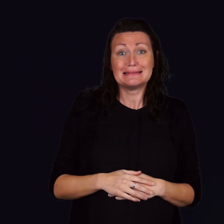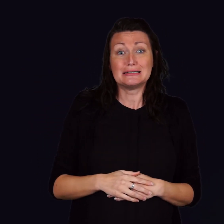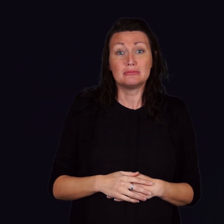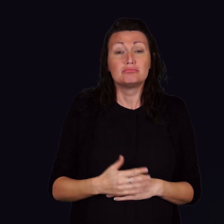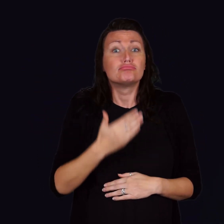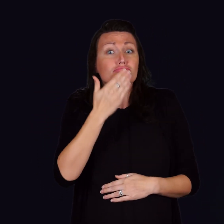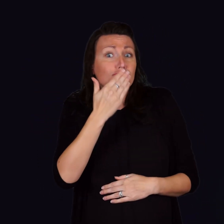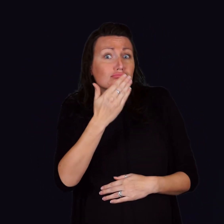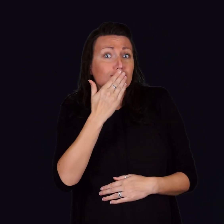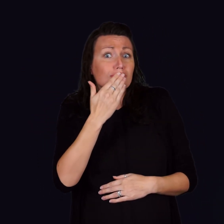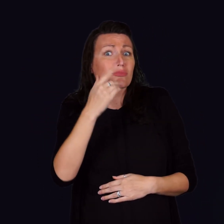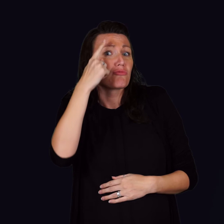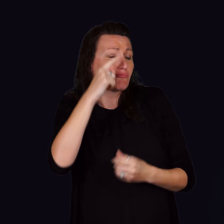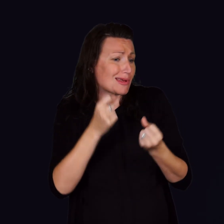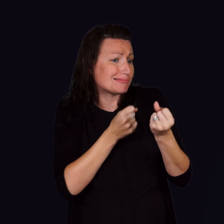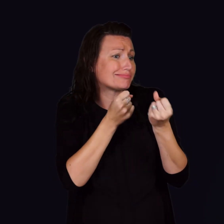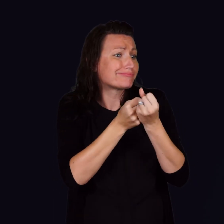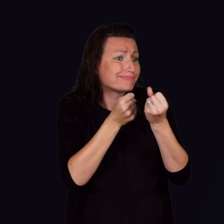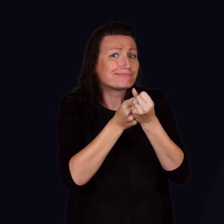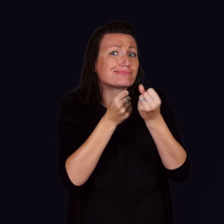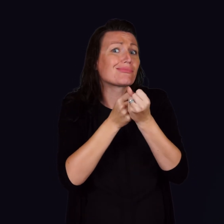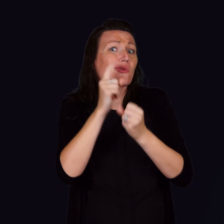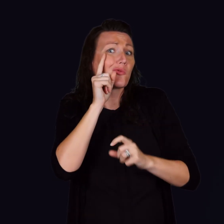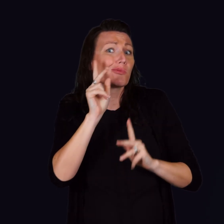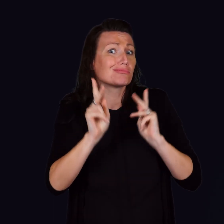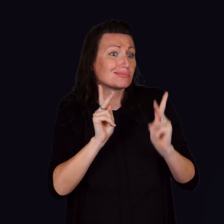and thank you for advocating